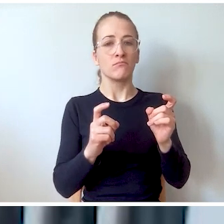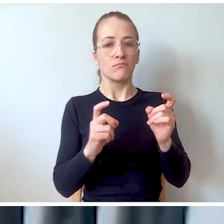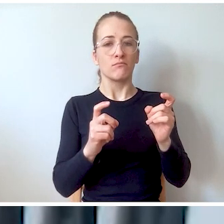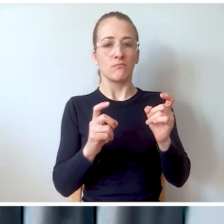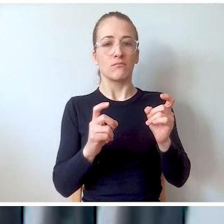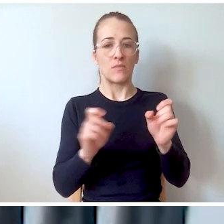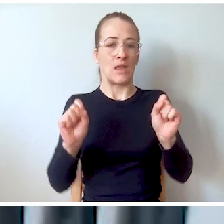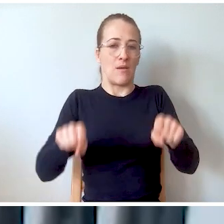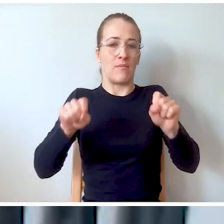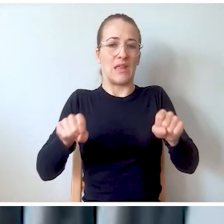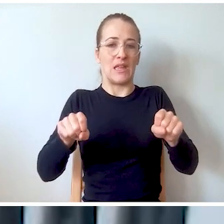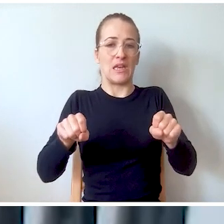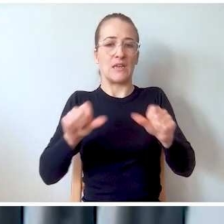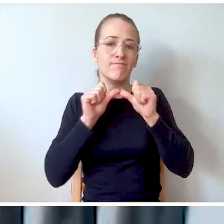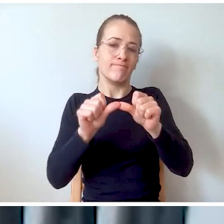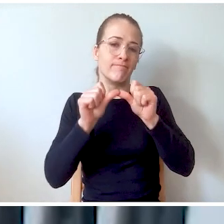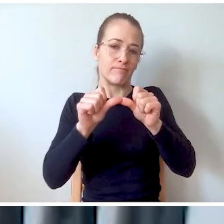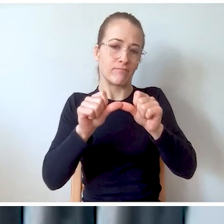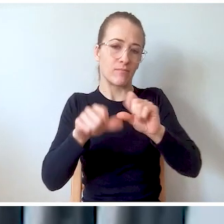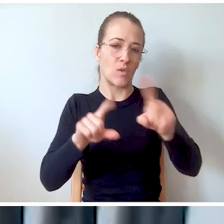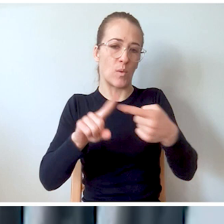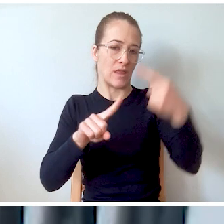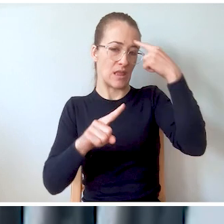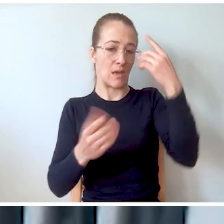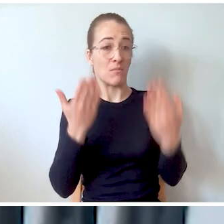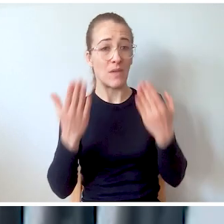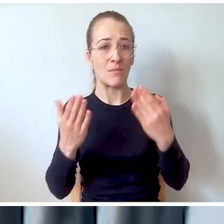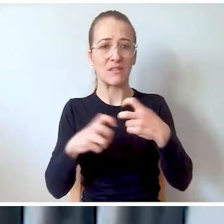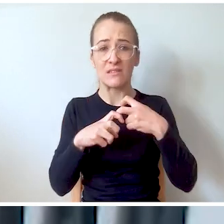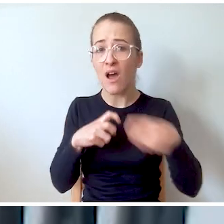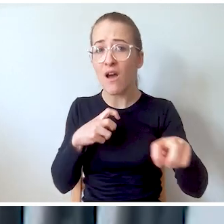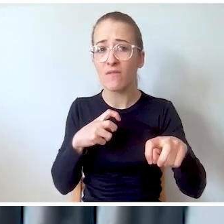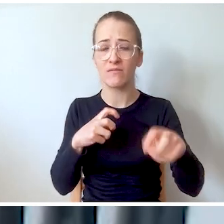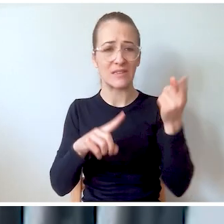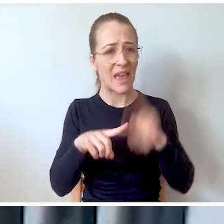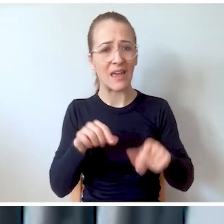an ability to carry on when they think that possibly it's too difficult to carry on, and that is...